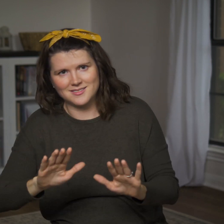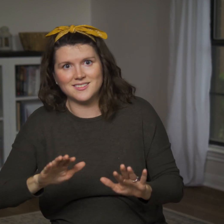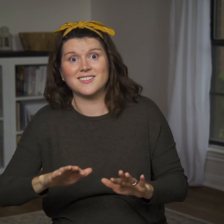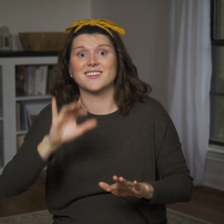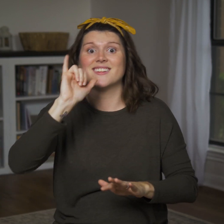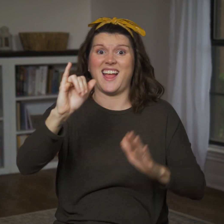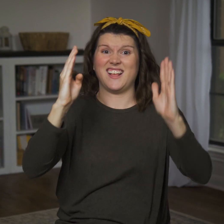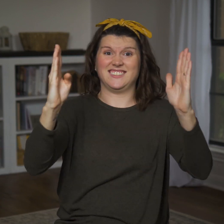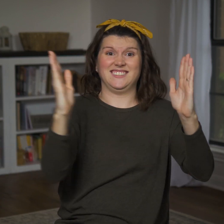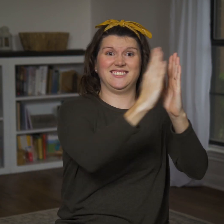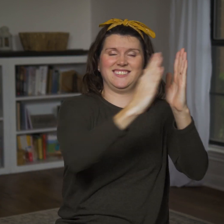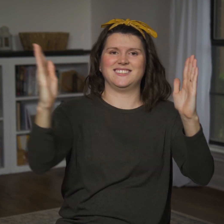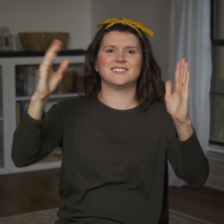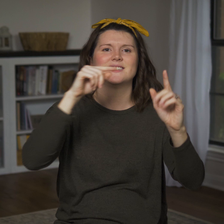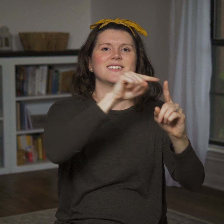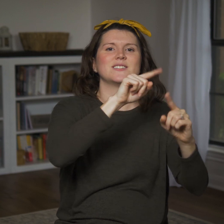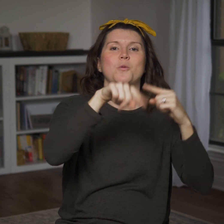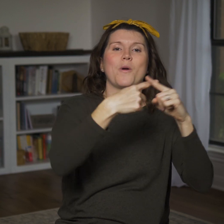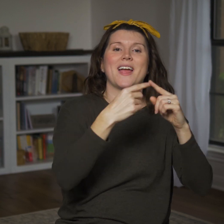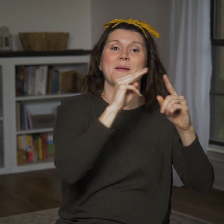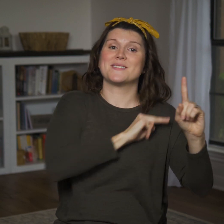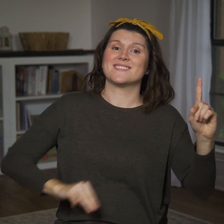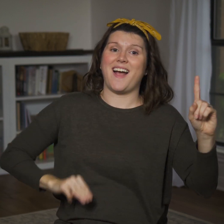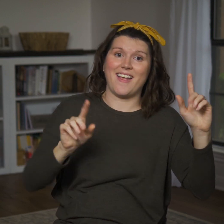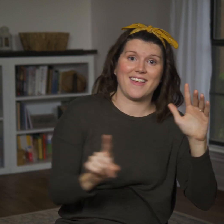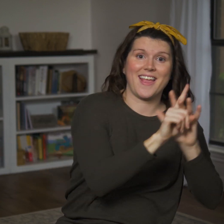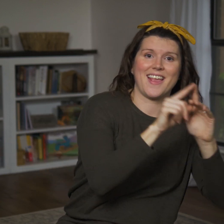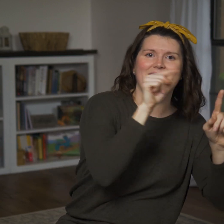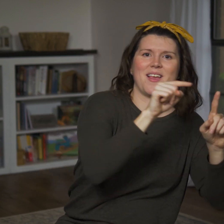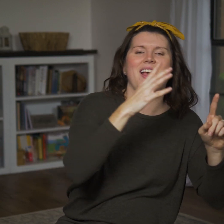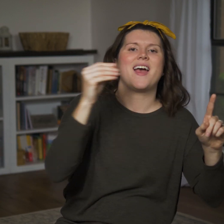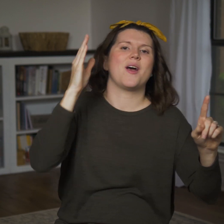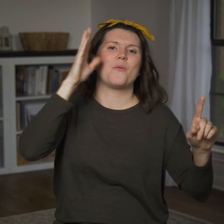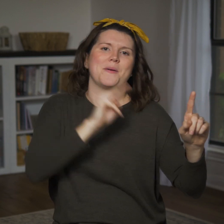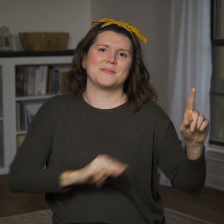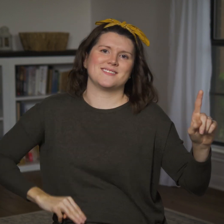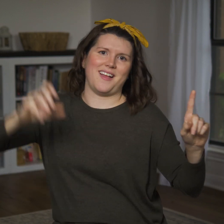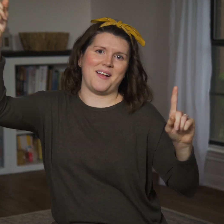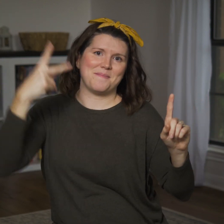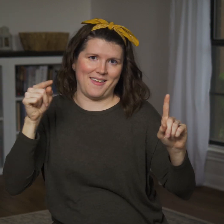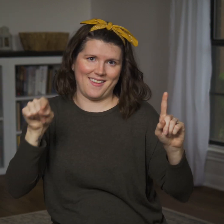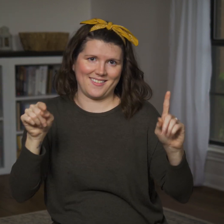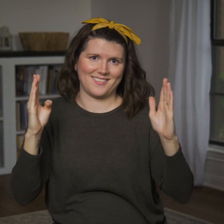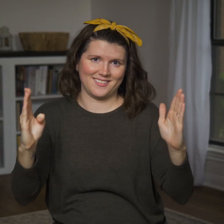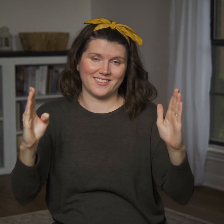the time between the first coming and the final coming of the Messiah.